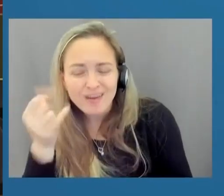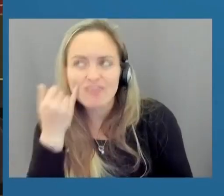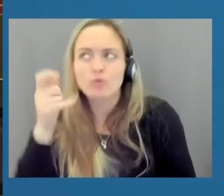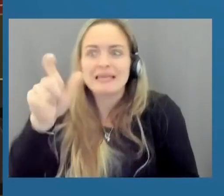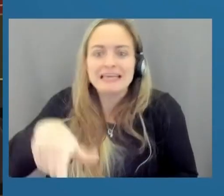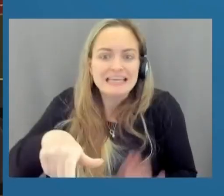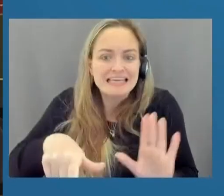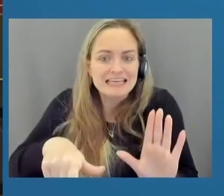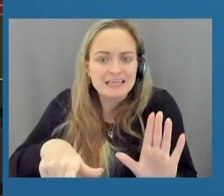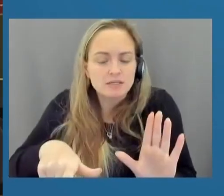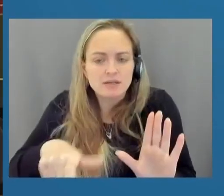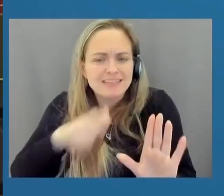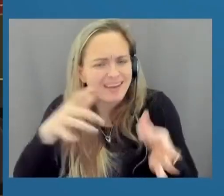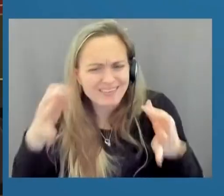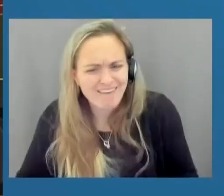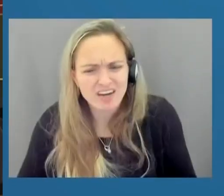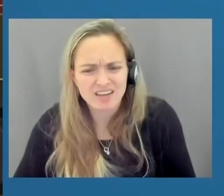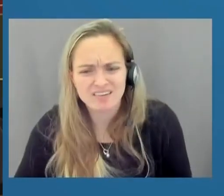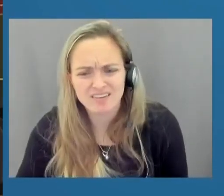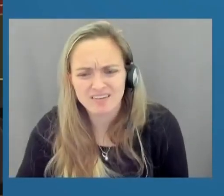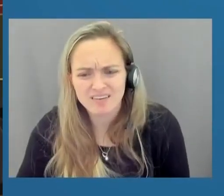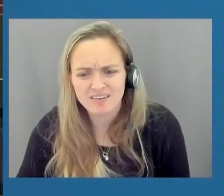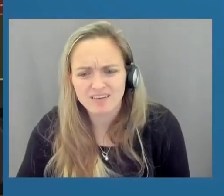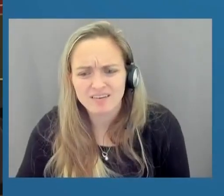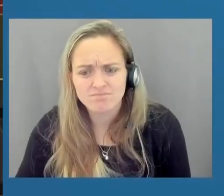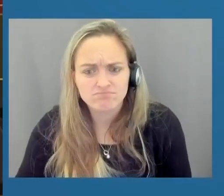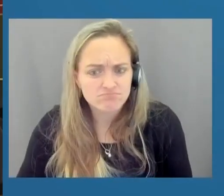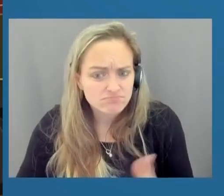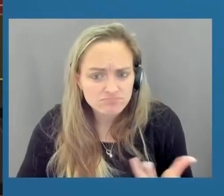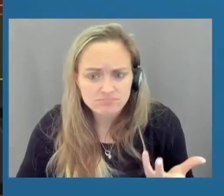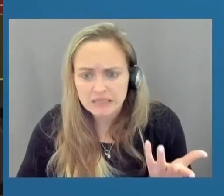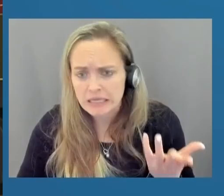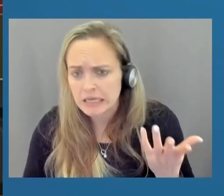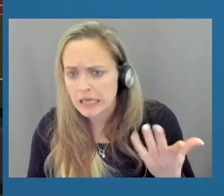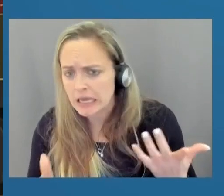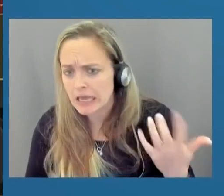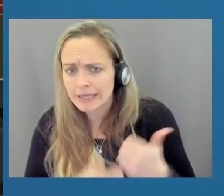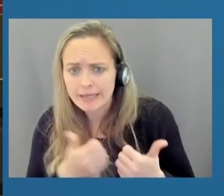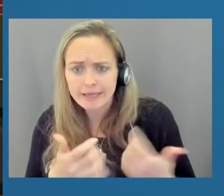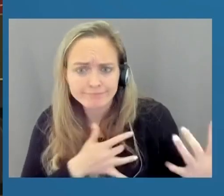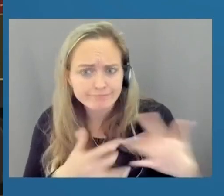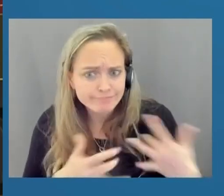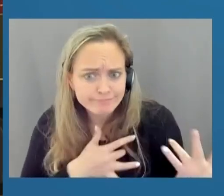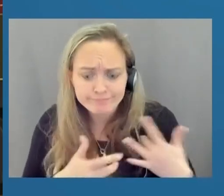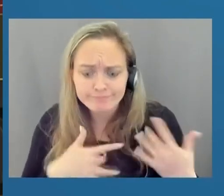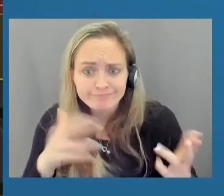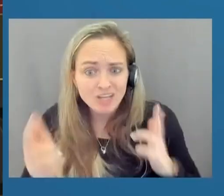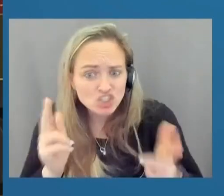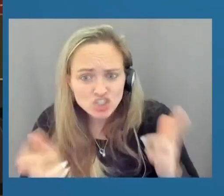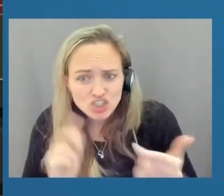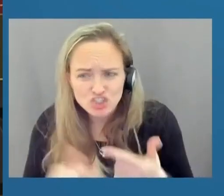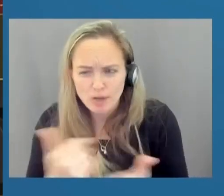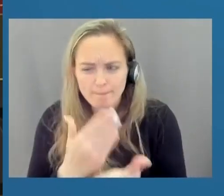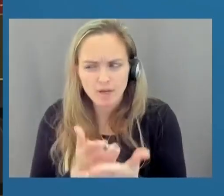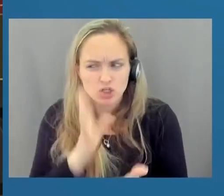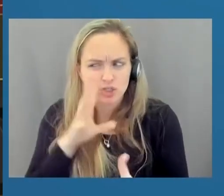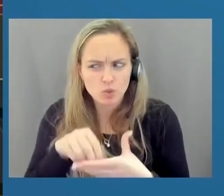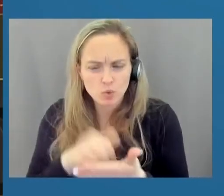that's not a definite that added any urgency at the table. We know that you're not the the budget accounts for money that will likely get cut,